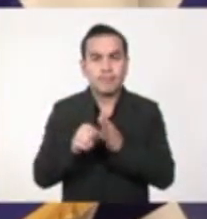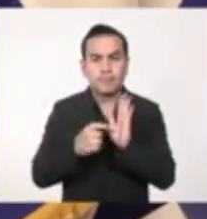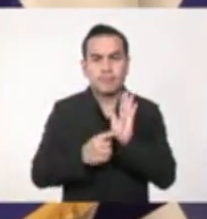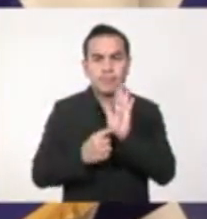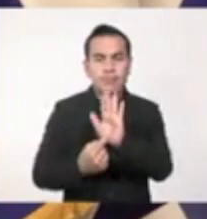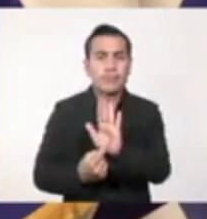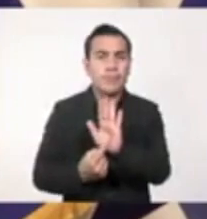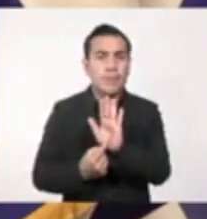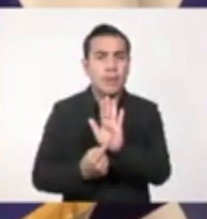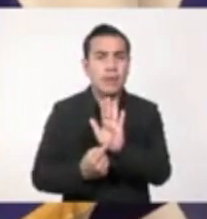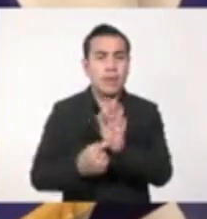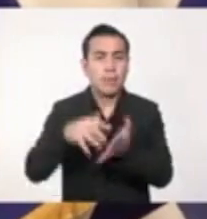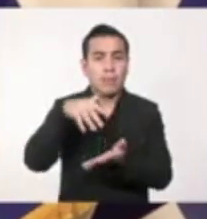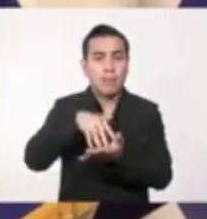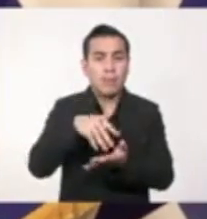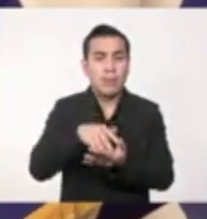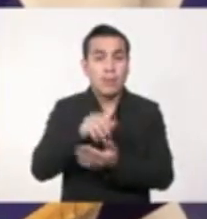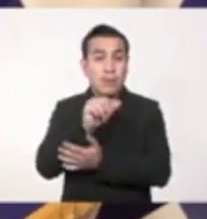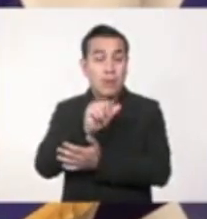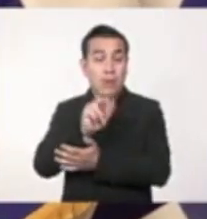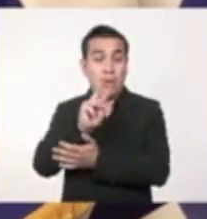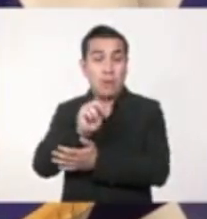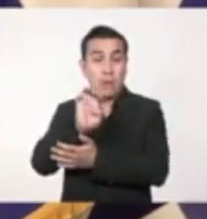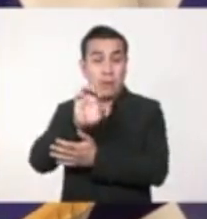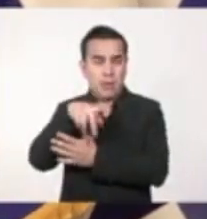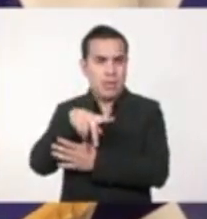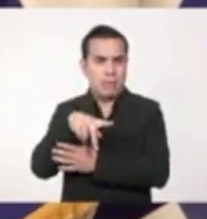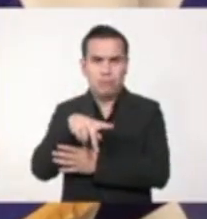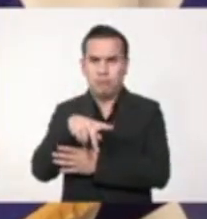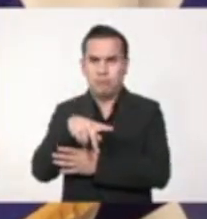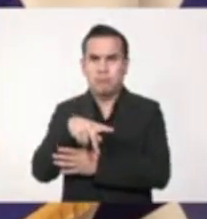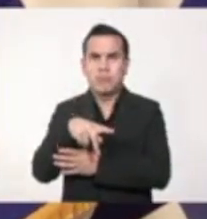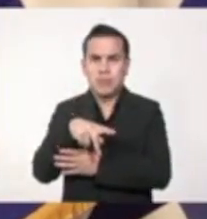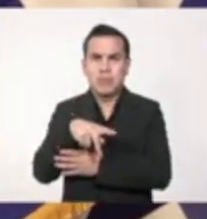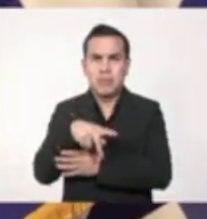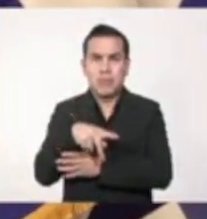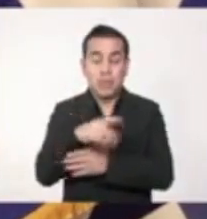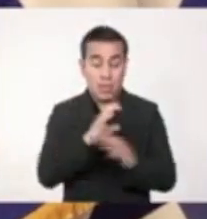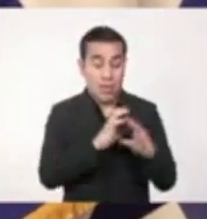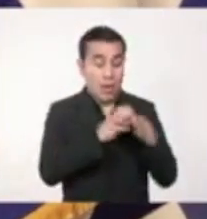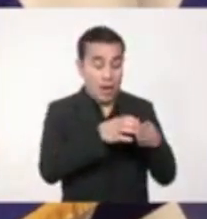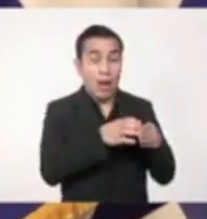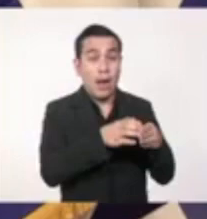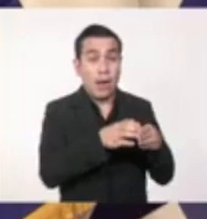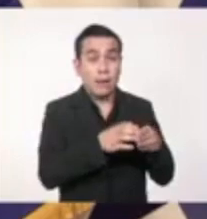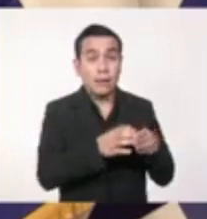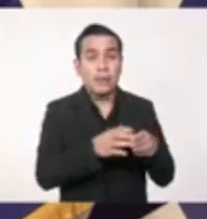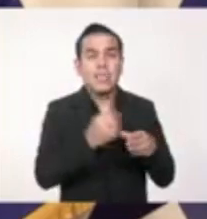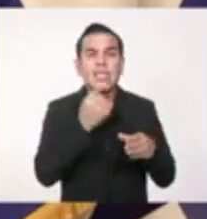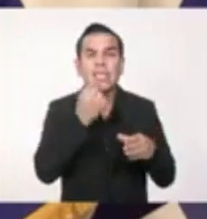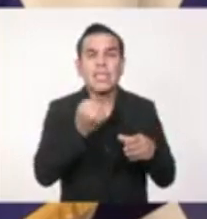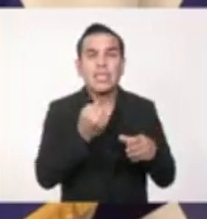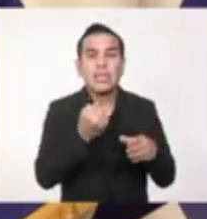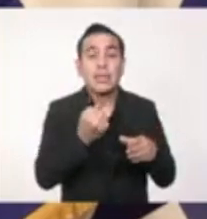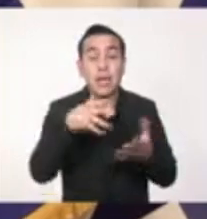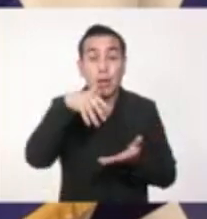representatives of the people, the Nep? Yes, the ANEP represents a sector. But who will represent the people more